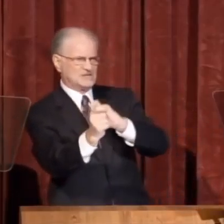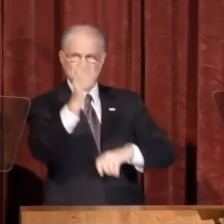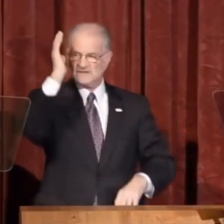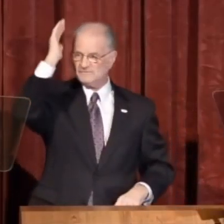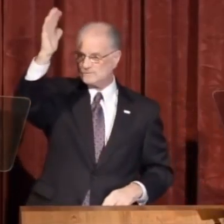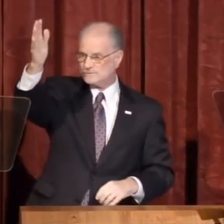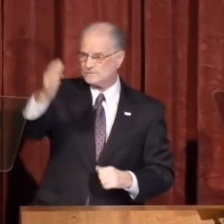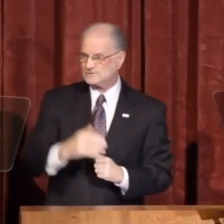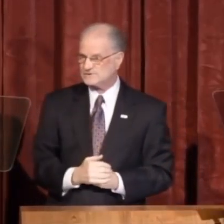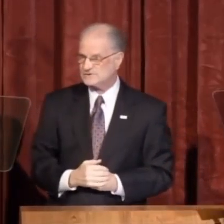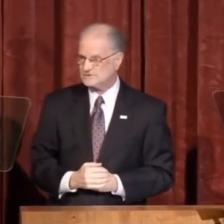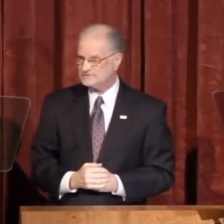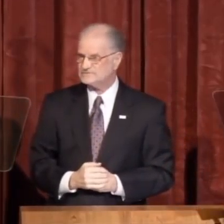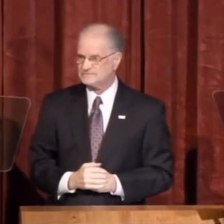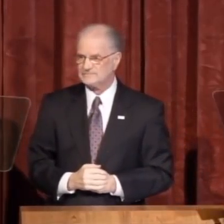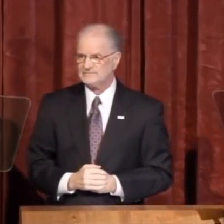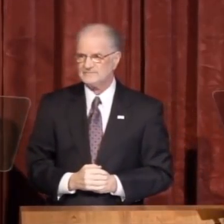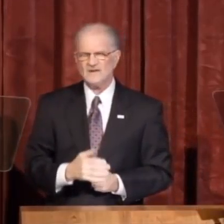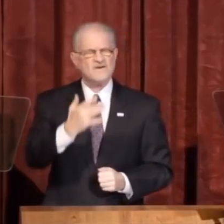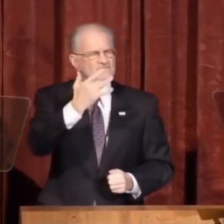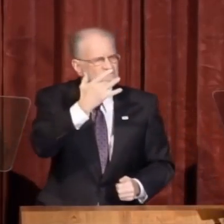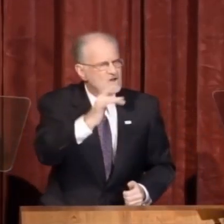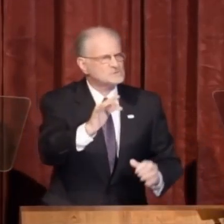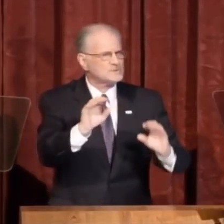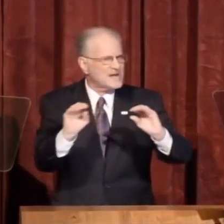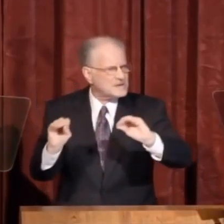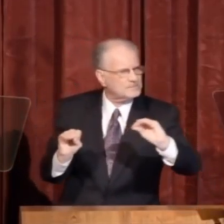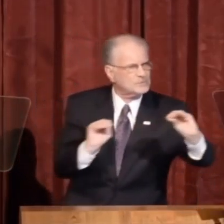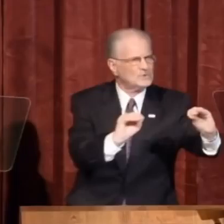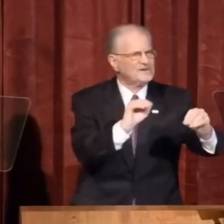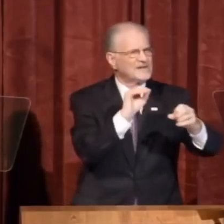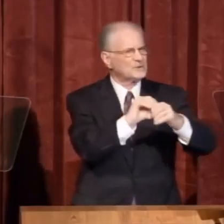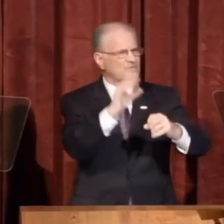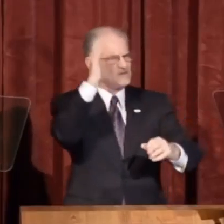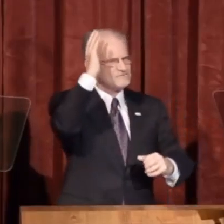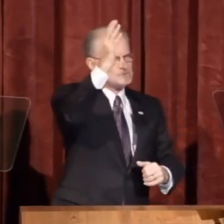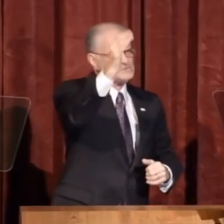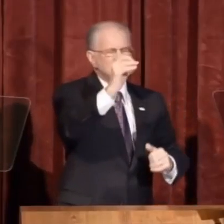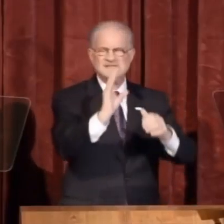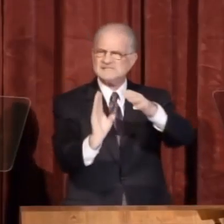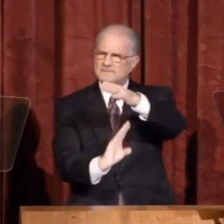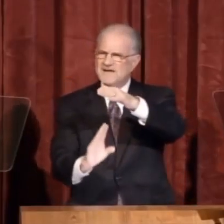Now I'm sure you can make the connection between Martin Luther King, that event